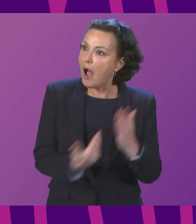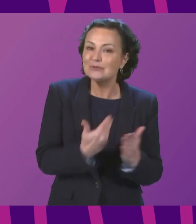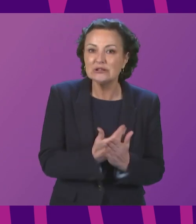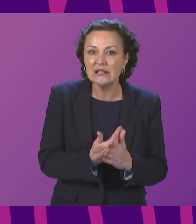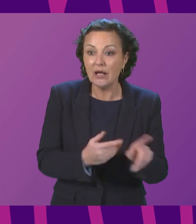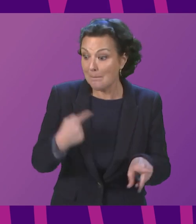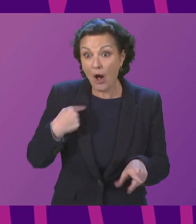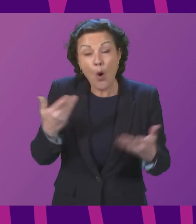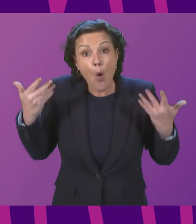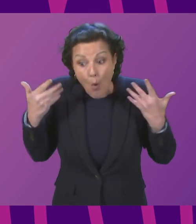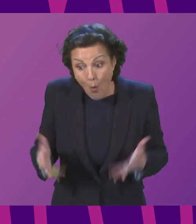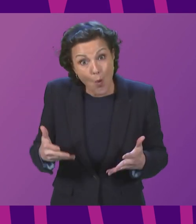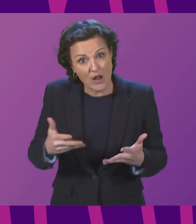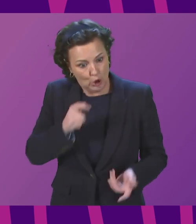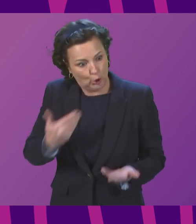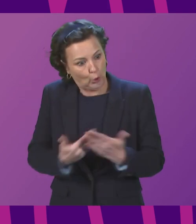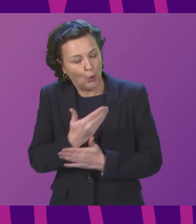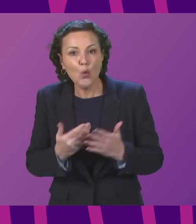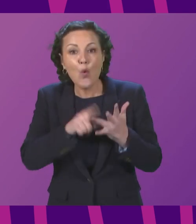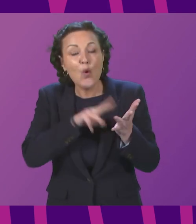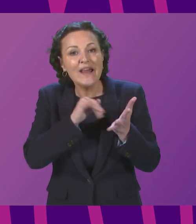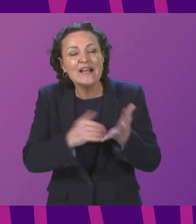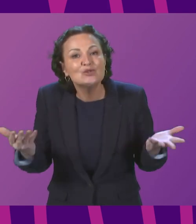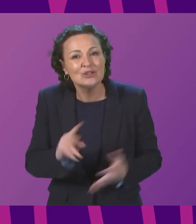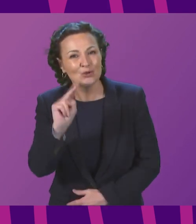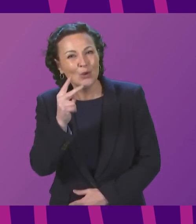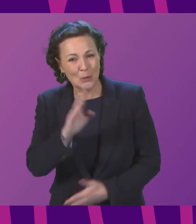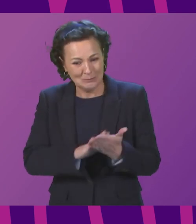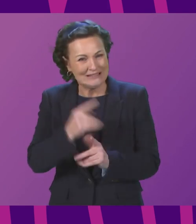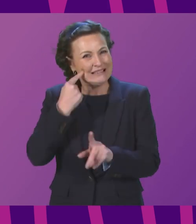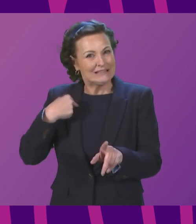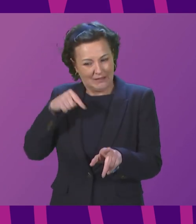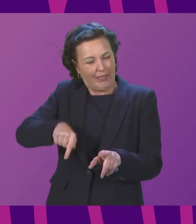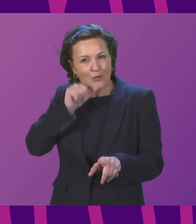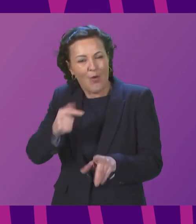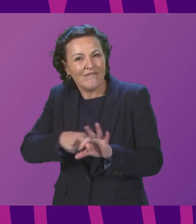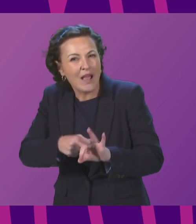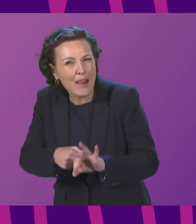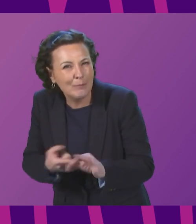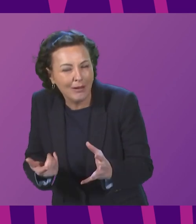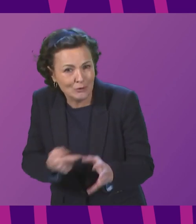until 2 o’clock today, the most up-to-date figures. We have further data today. I have already cited that, so I will not go into detail again.